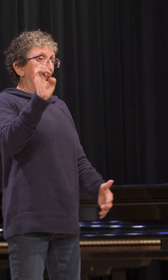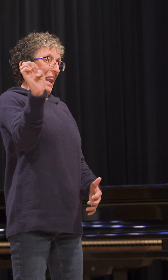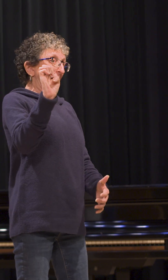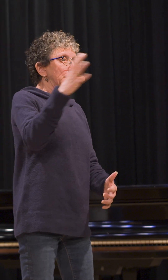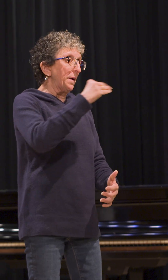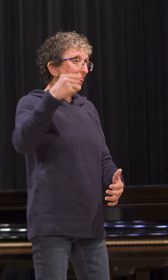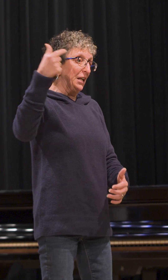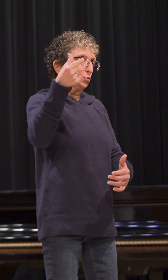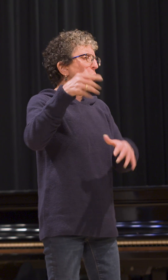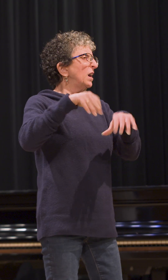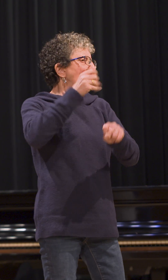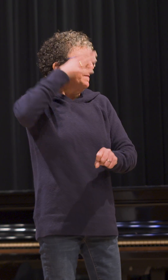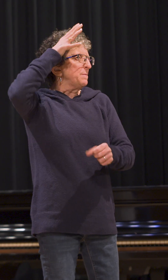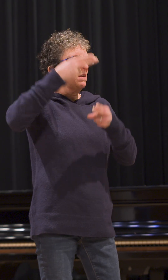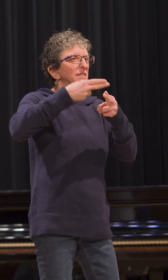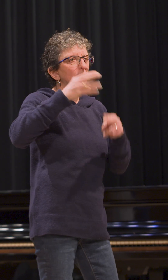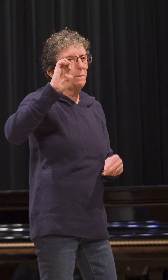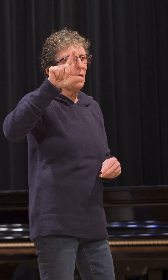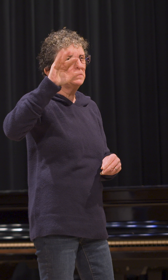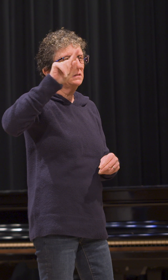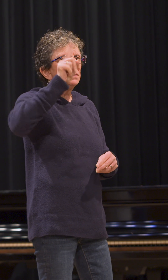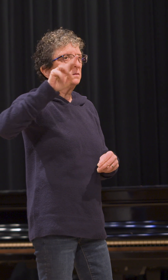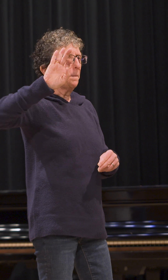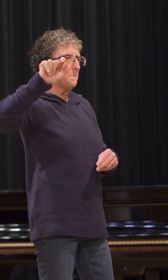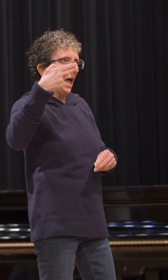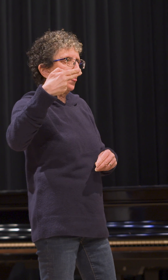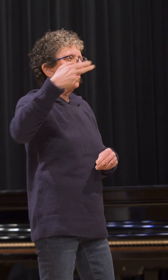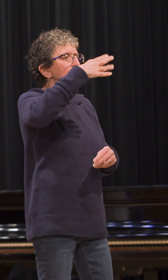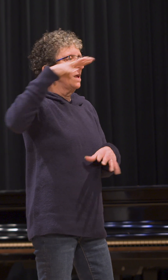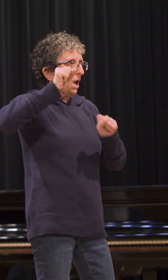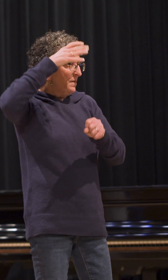And so I just said this nonchalantly. My adoptive parents named Elizabeth